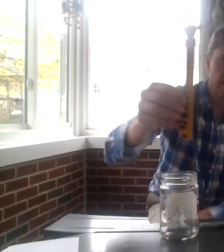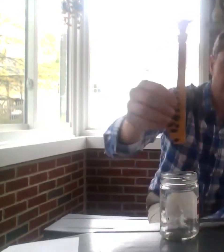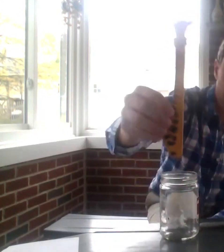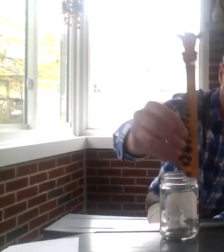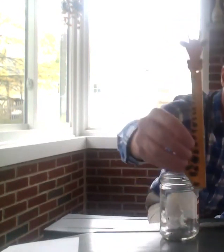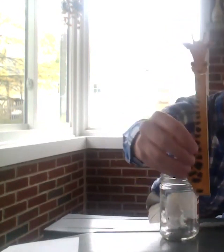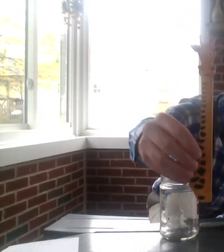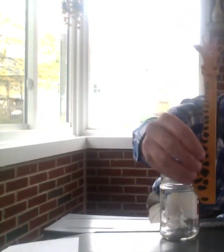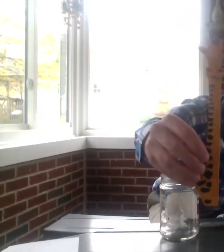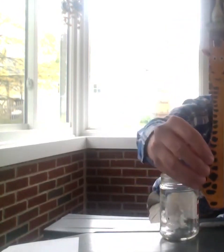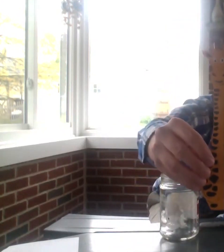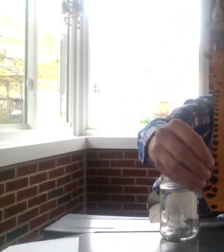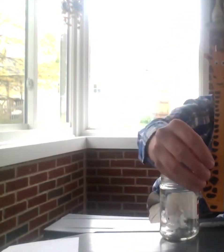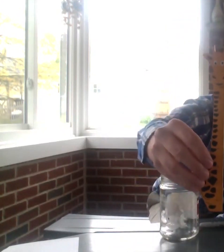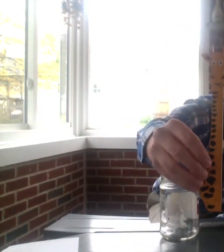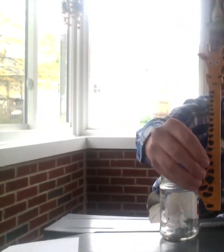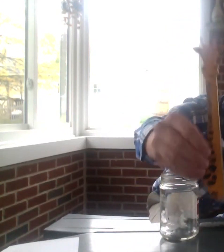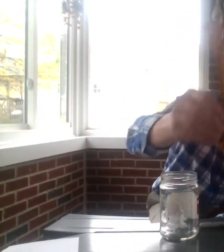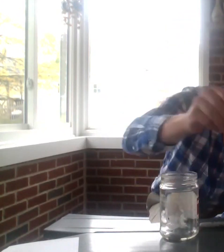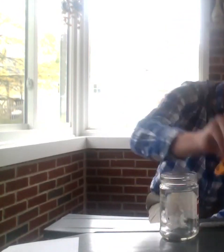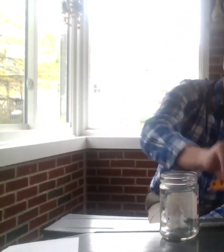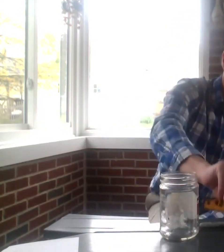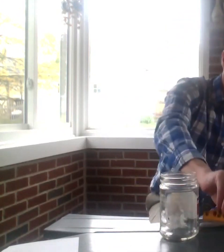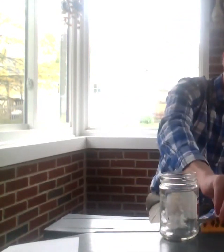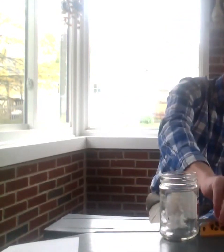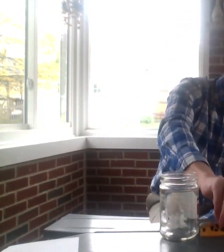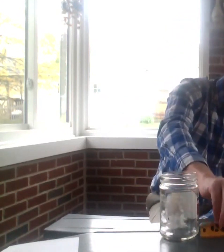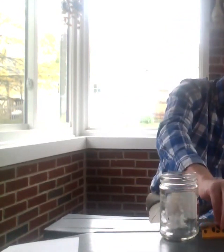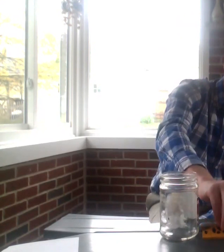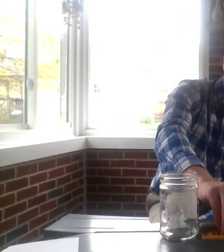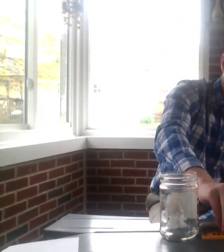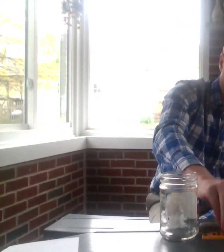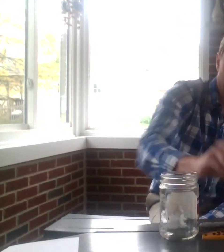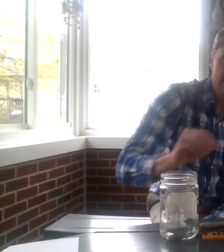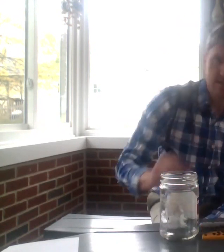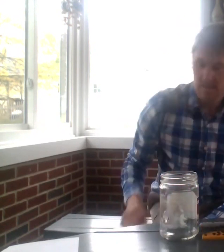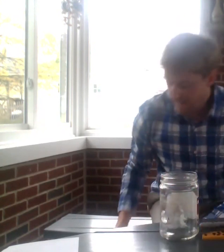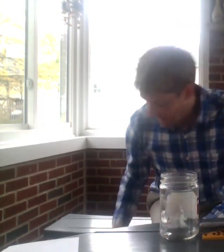And then we're going to be using a marker. Quickly.